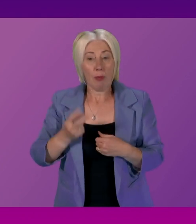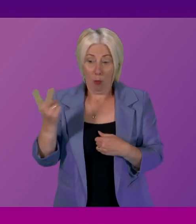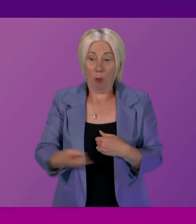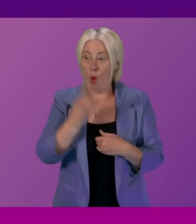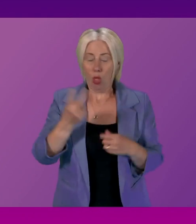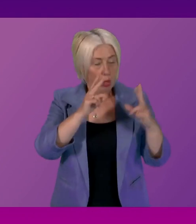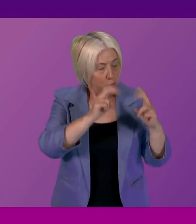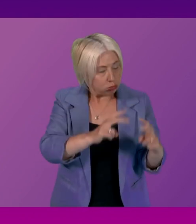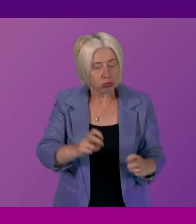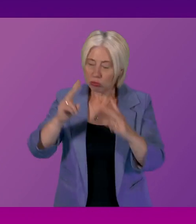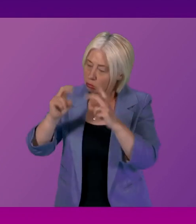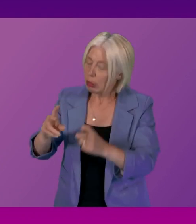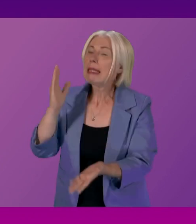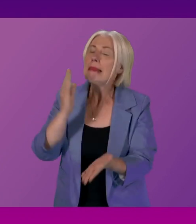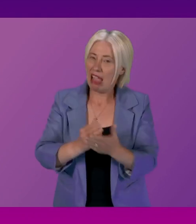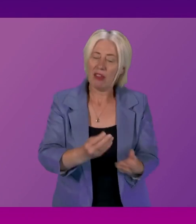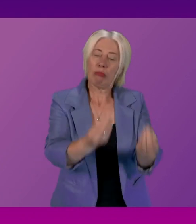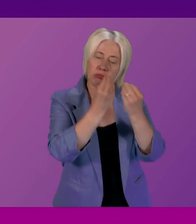It is incumbent on us in government to provide education and try to tackle rape myths in